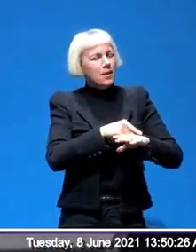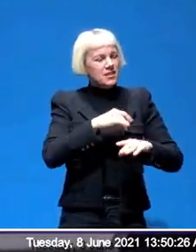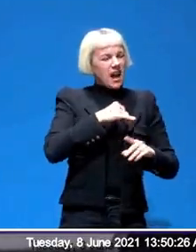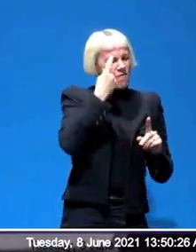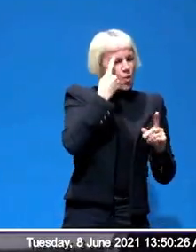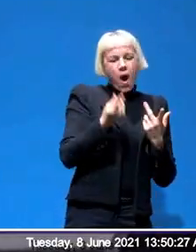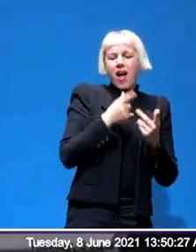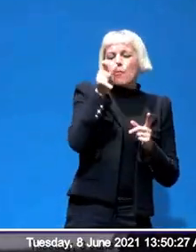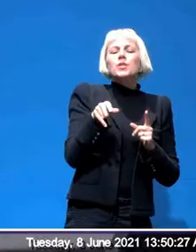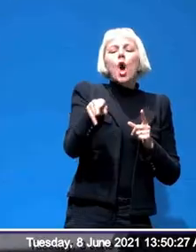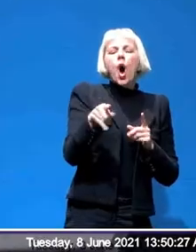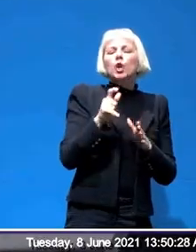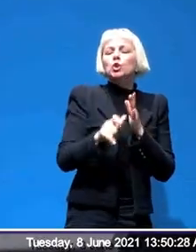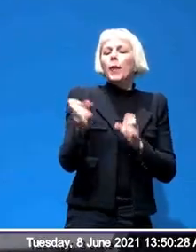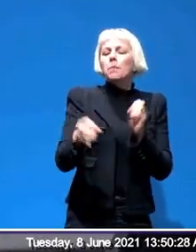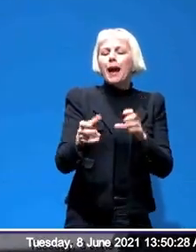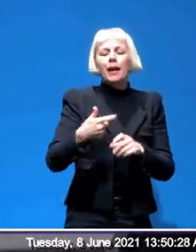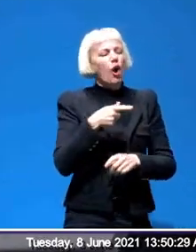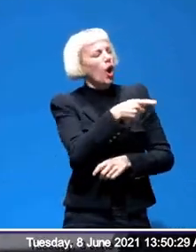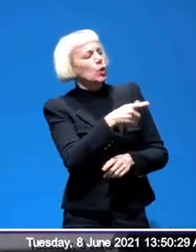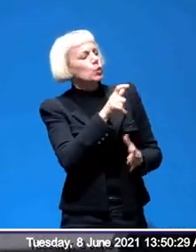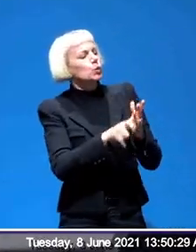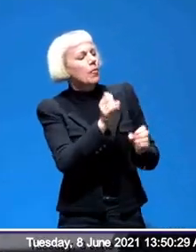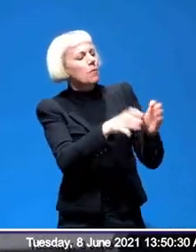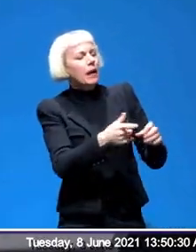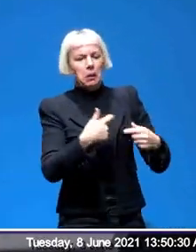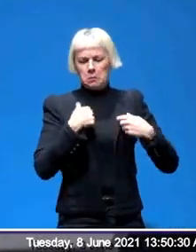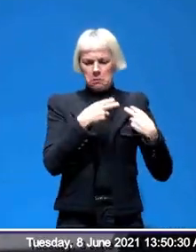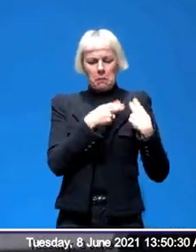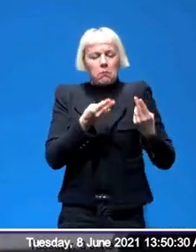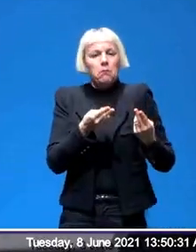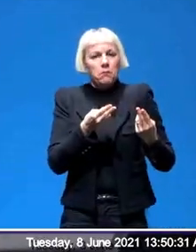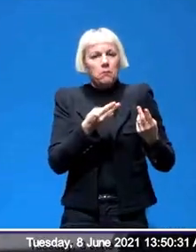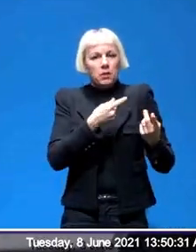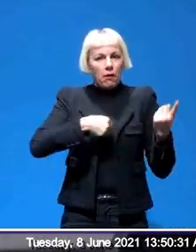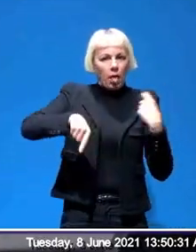that was required. And obviously no one was doing it.